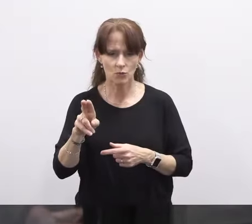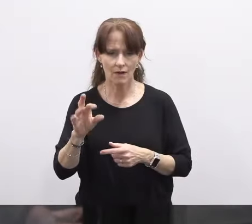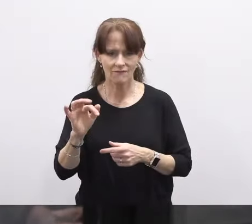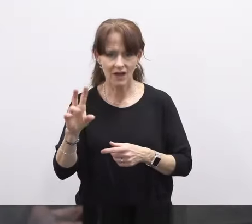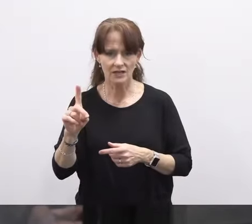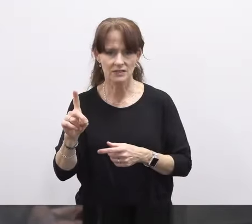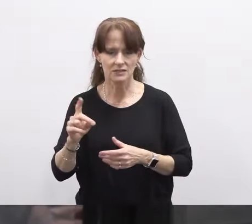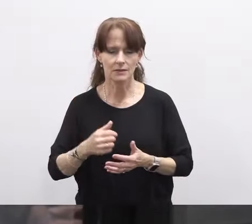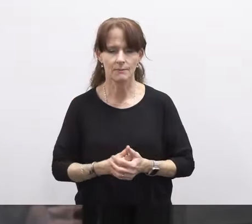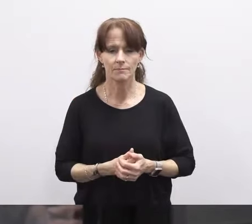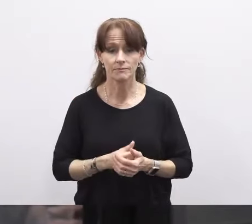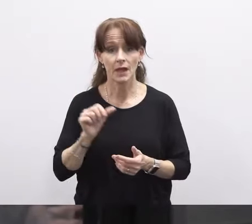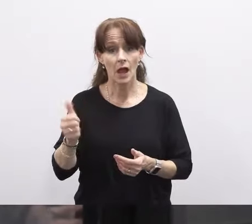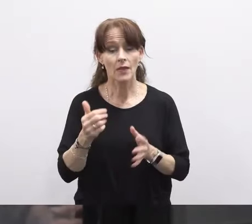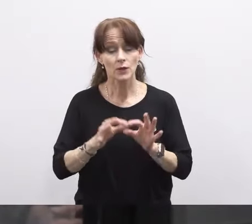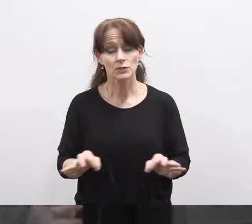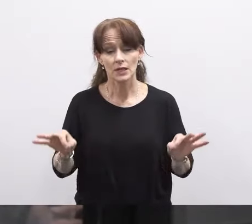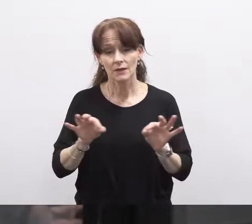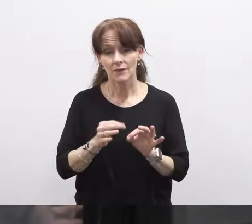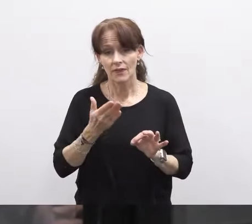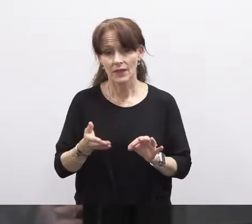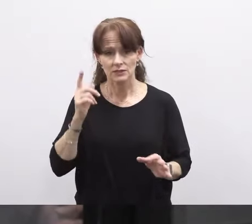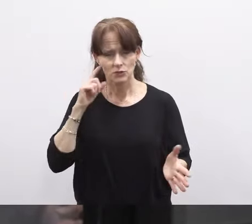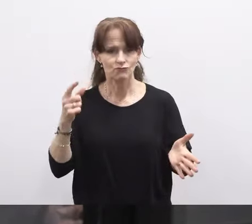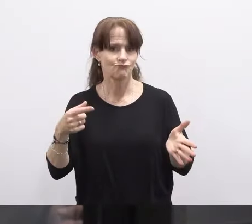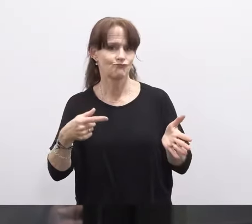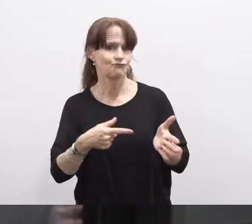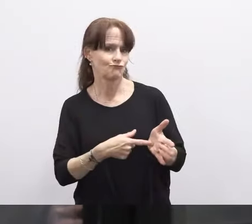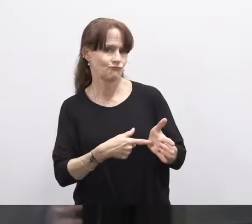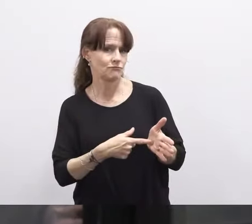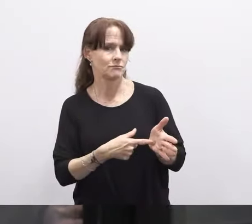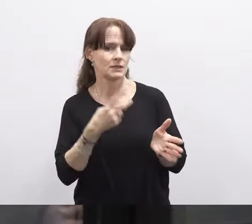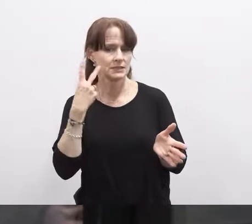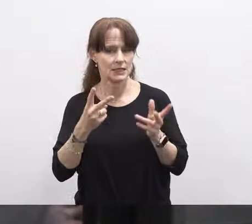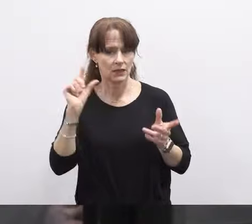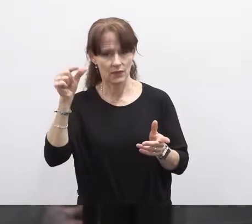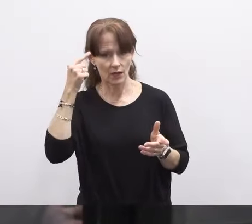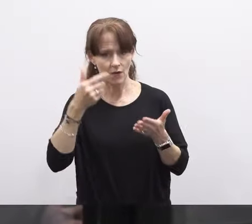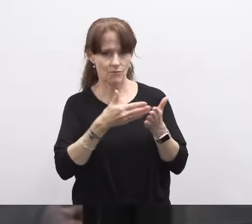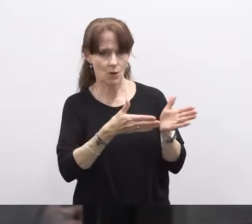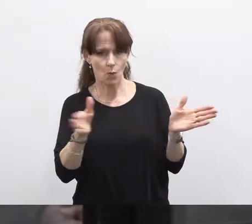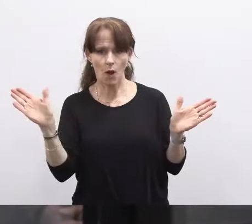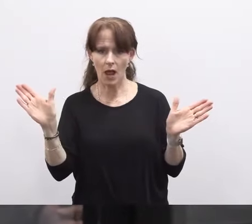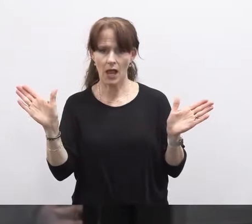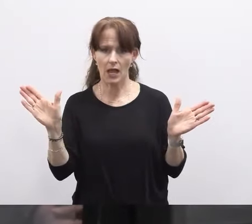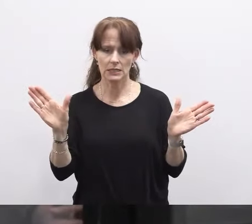Other significant things to note in the financials, when you look at the government-wide financial statements,